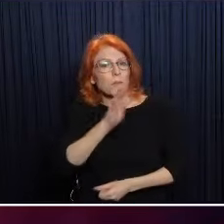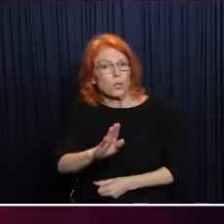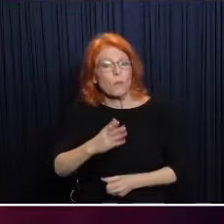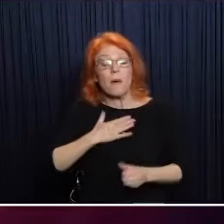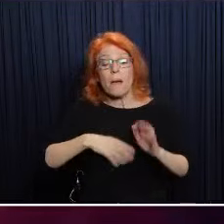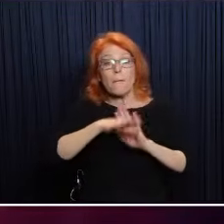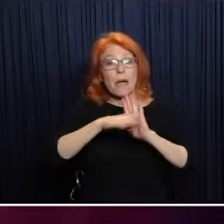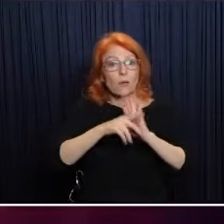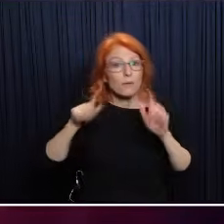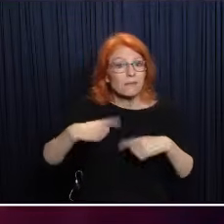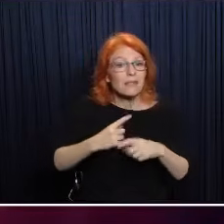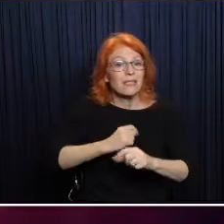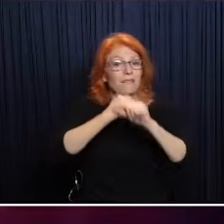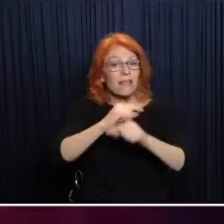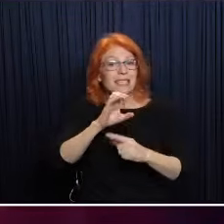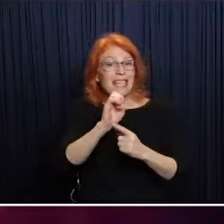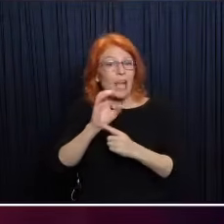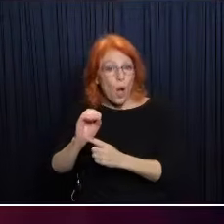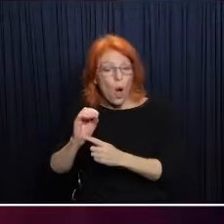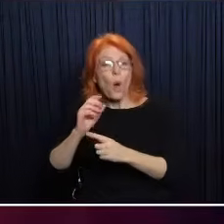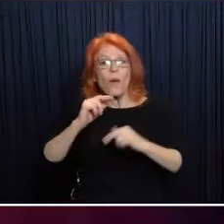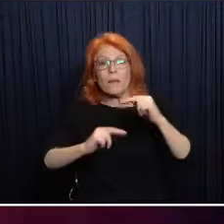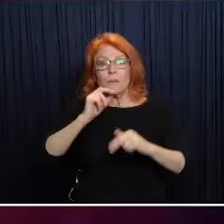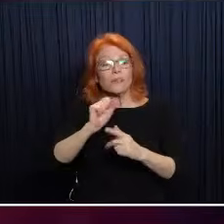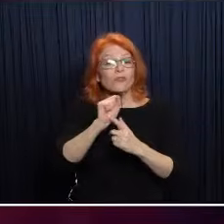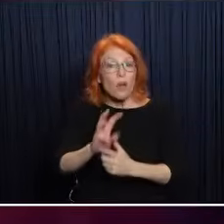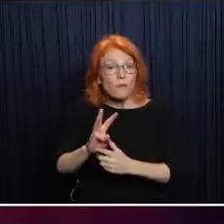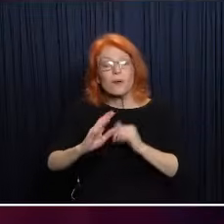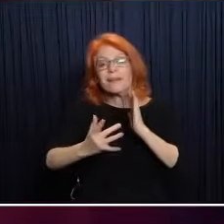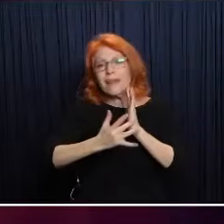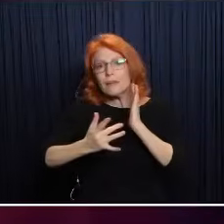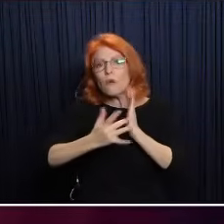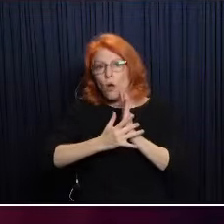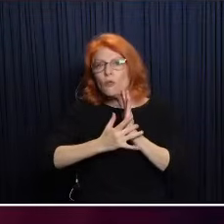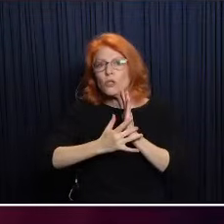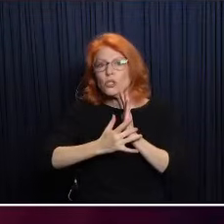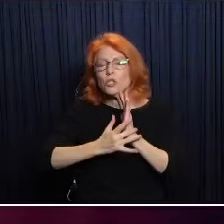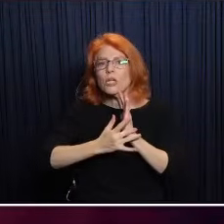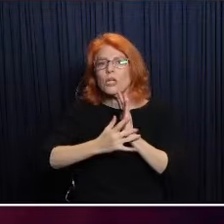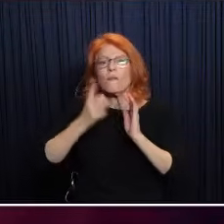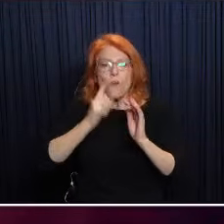AND MARICOPA COUNTY ATTORNEY GENERAL RACHEL MITCHELL BECAUSE I AM A LAW ENFORCEMENT CANDIDATE